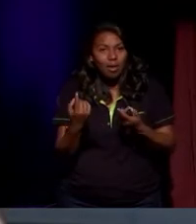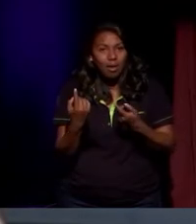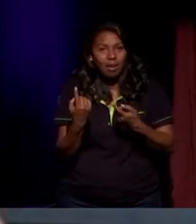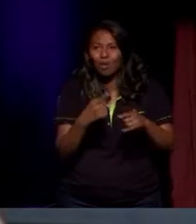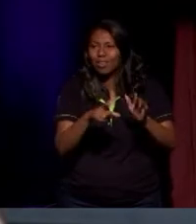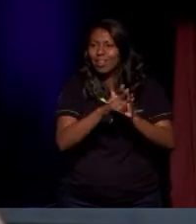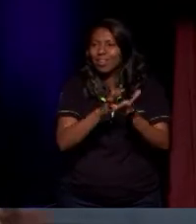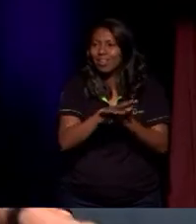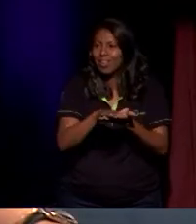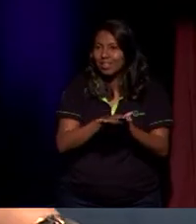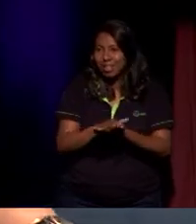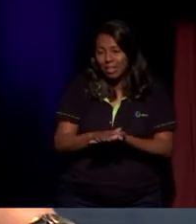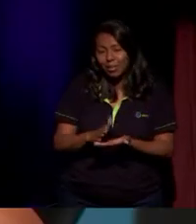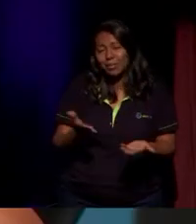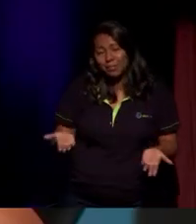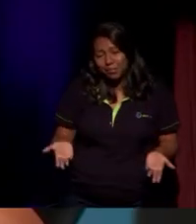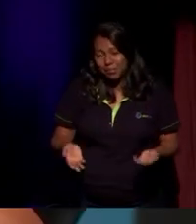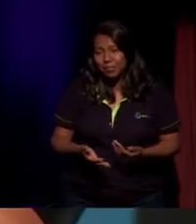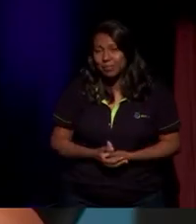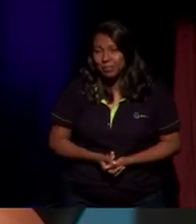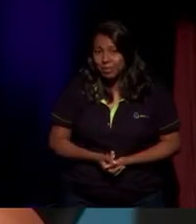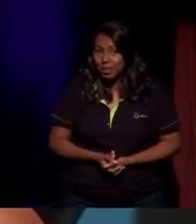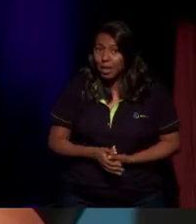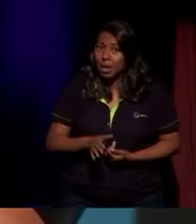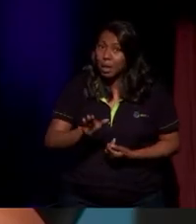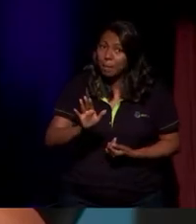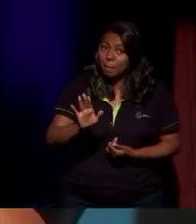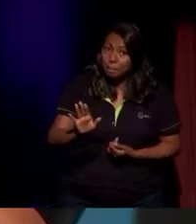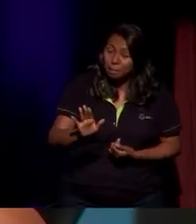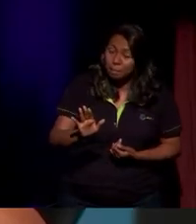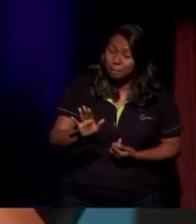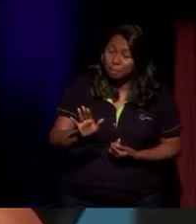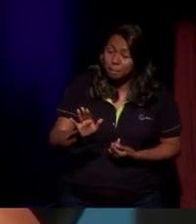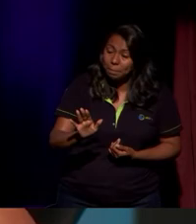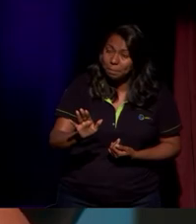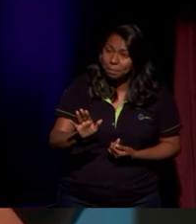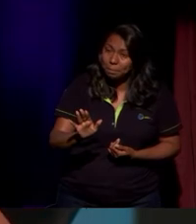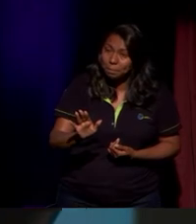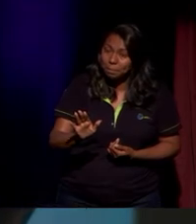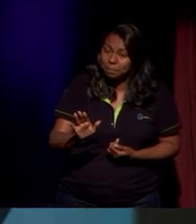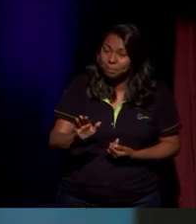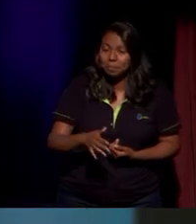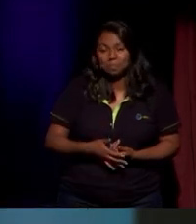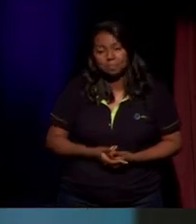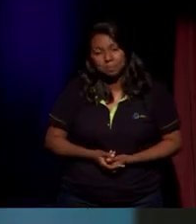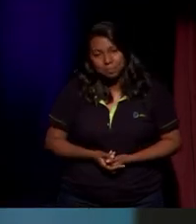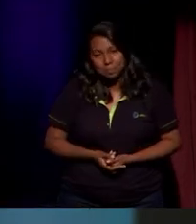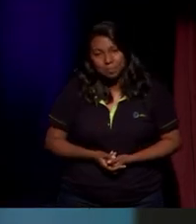but at least we have this article,